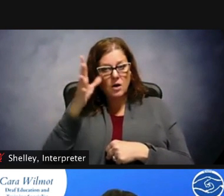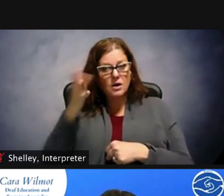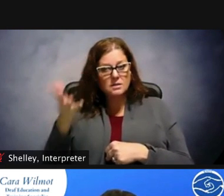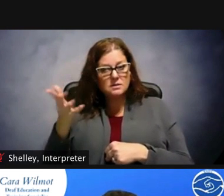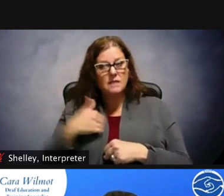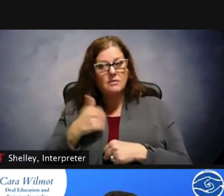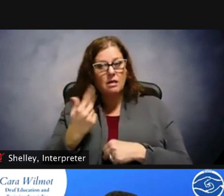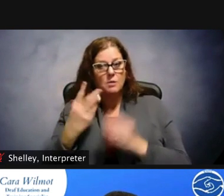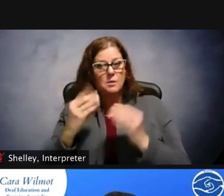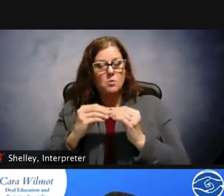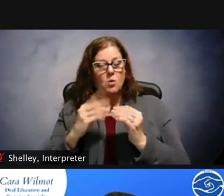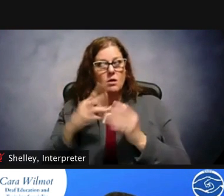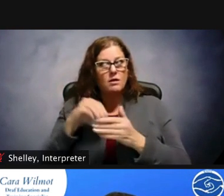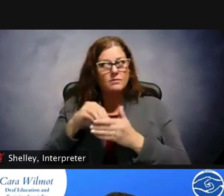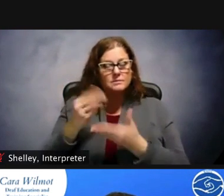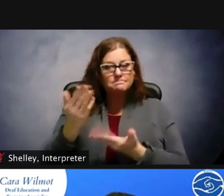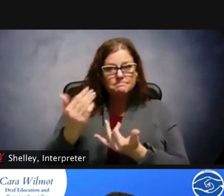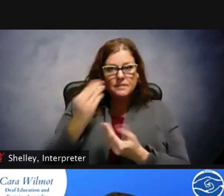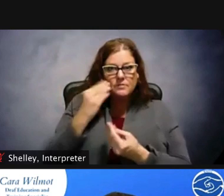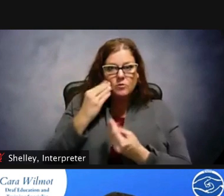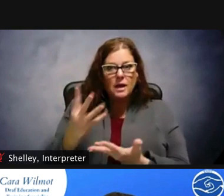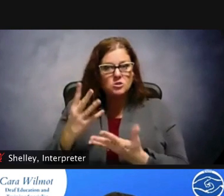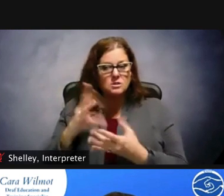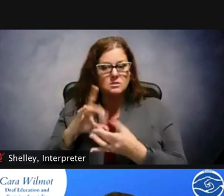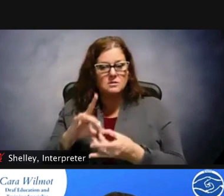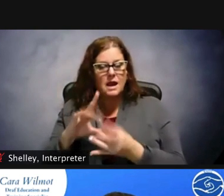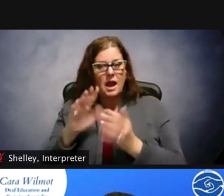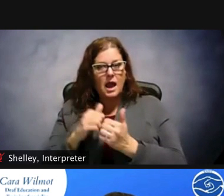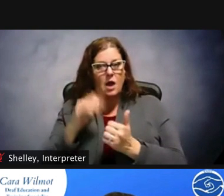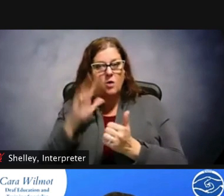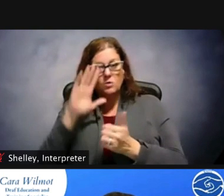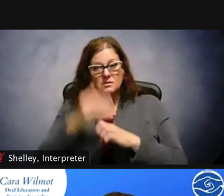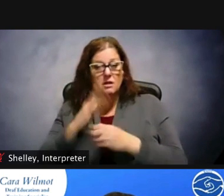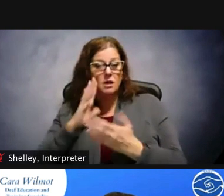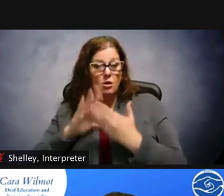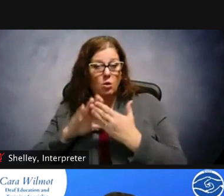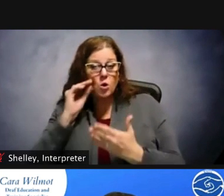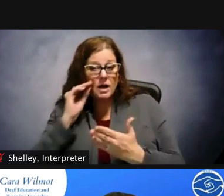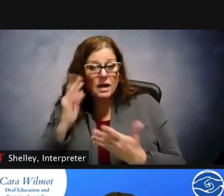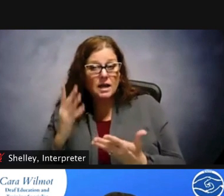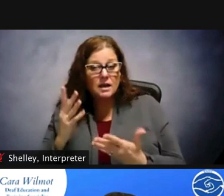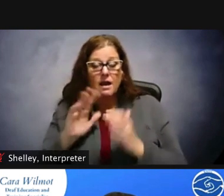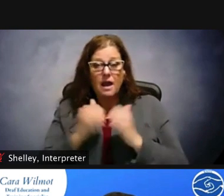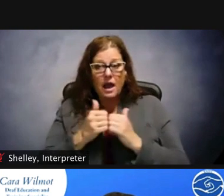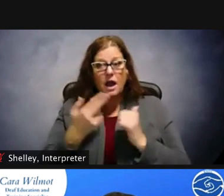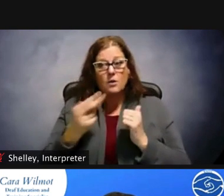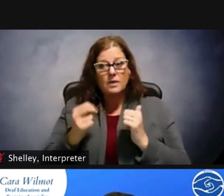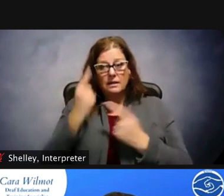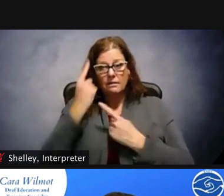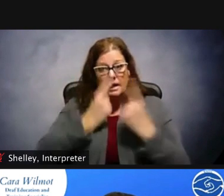bit of insight into how their son is learning and how he's thinking and how he's processing